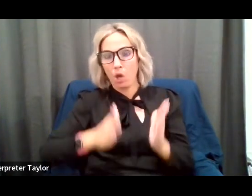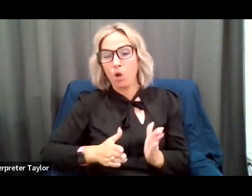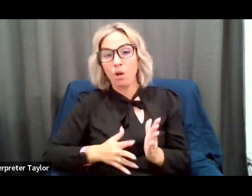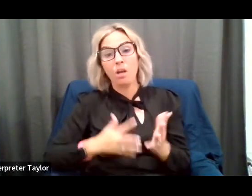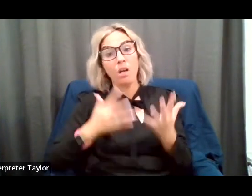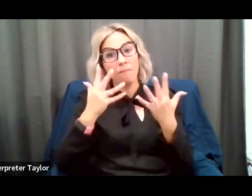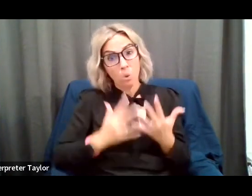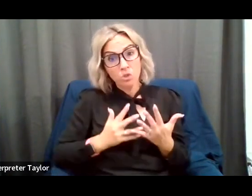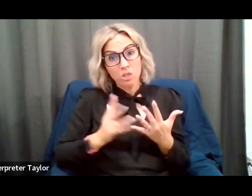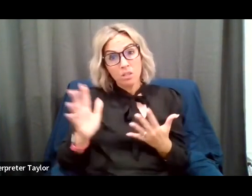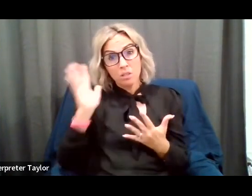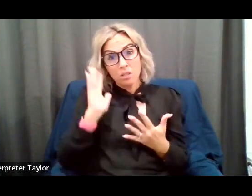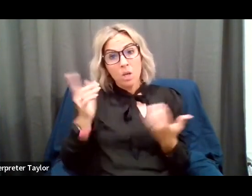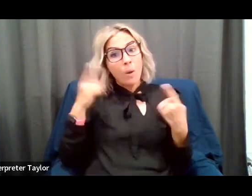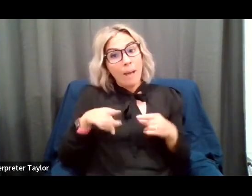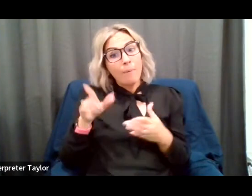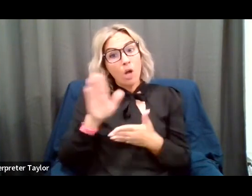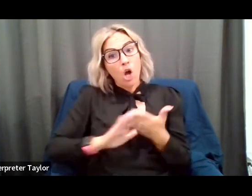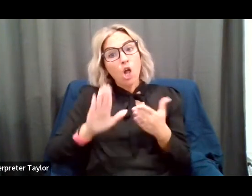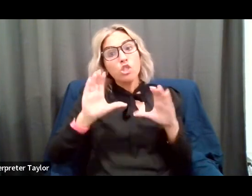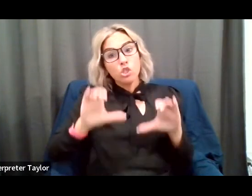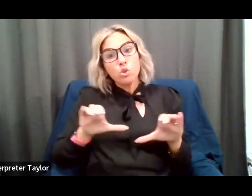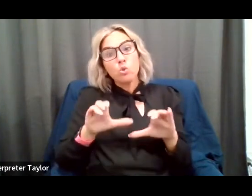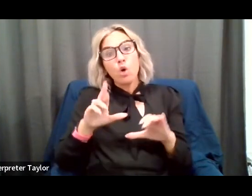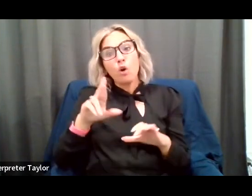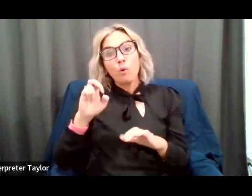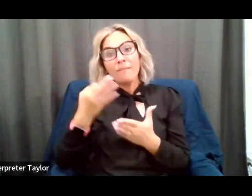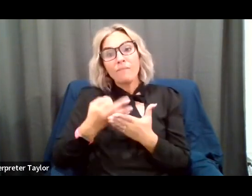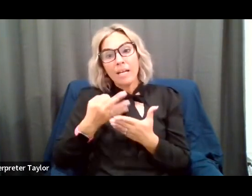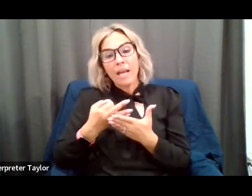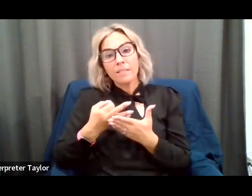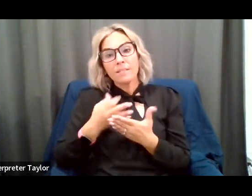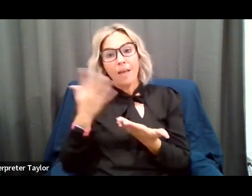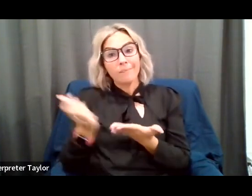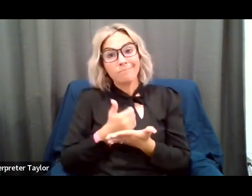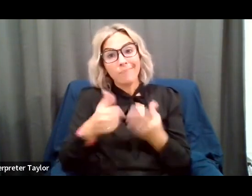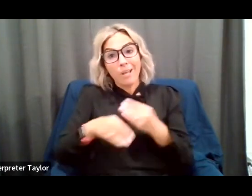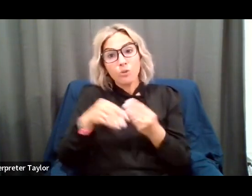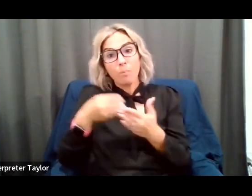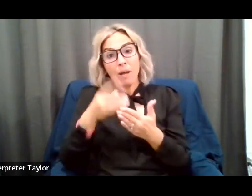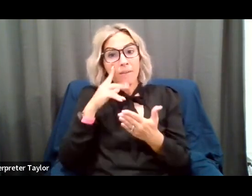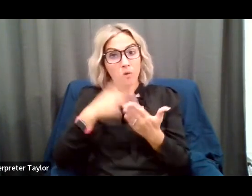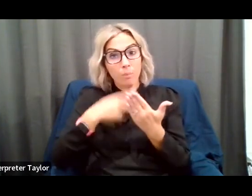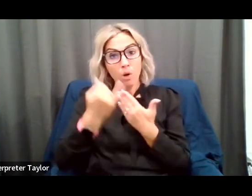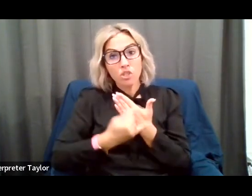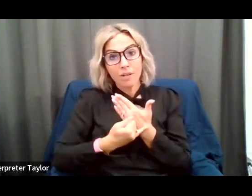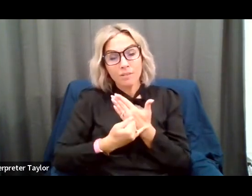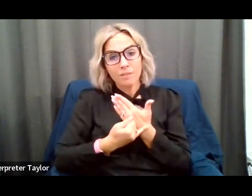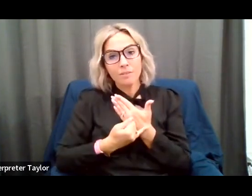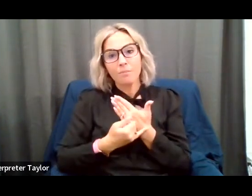what would happen as a college could do a refinancing and generate additional funds for-for projects. That practice has been deemed